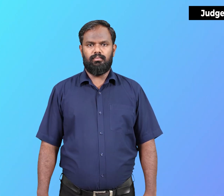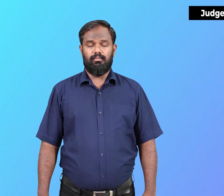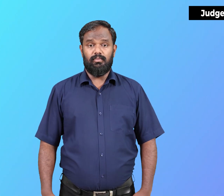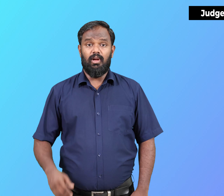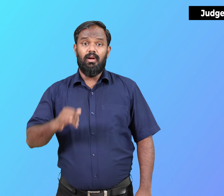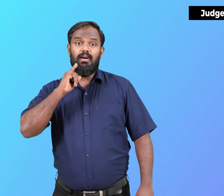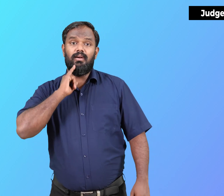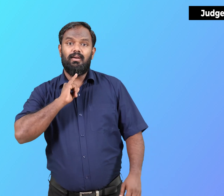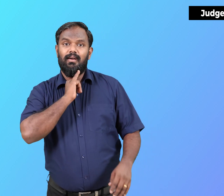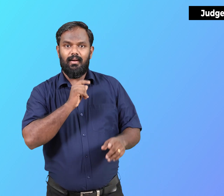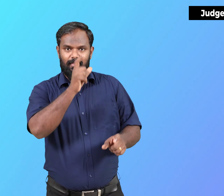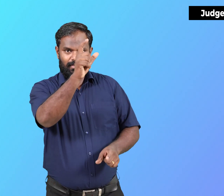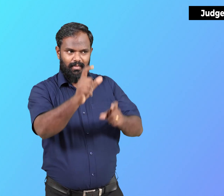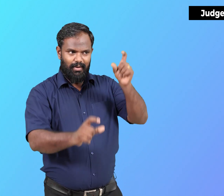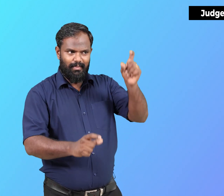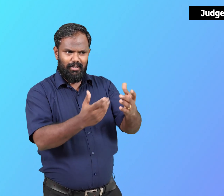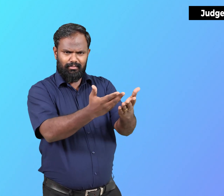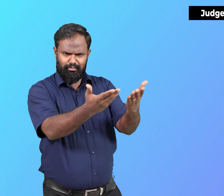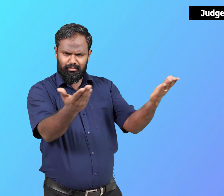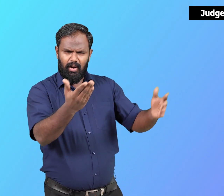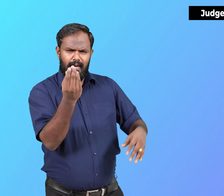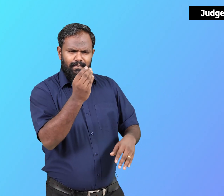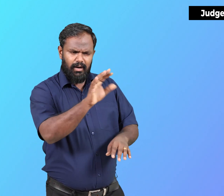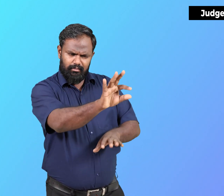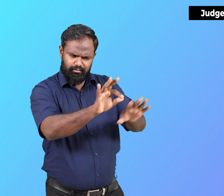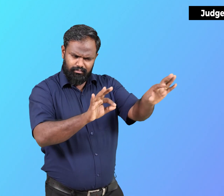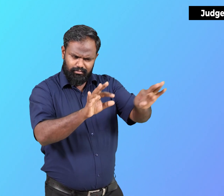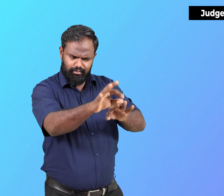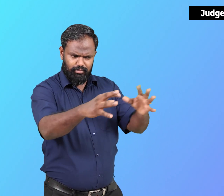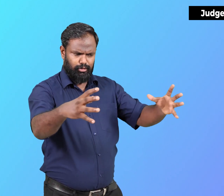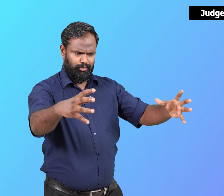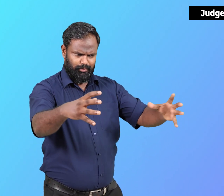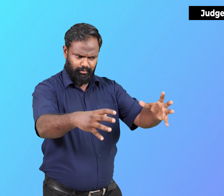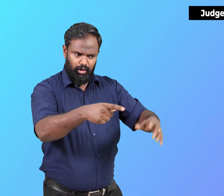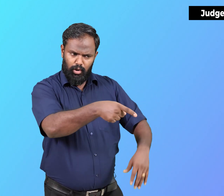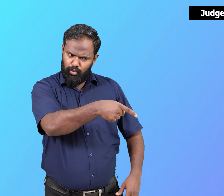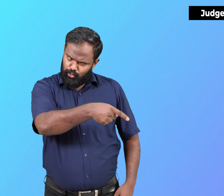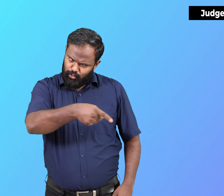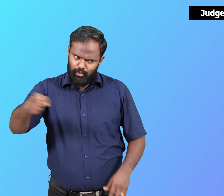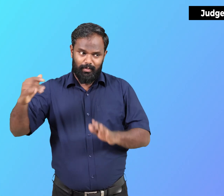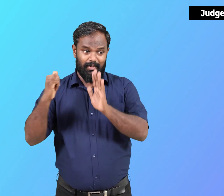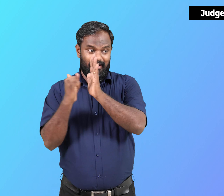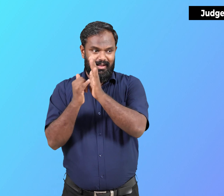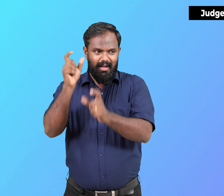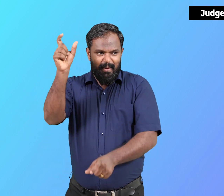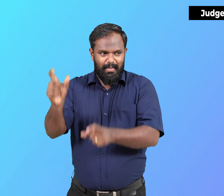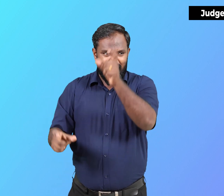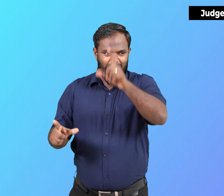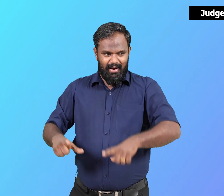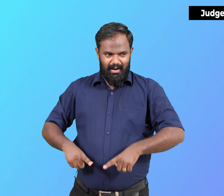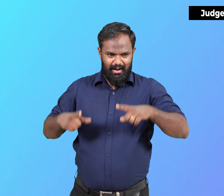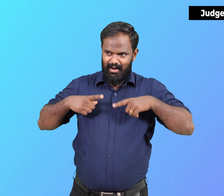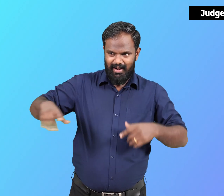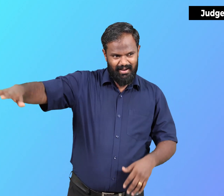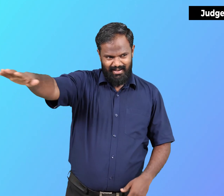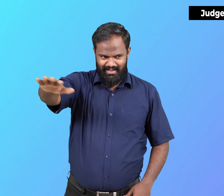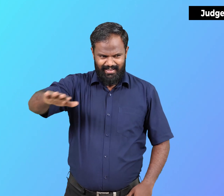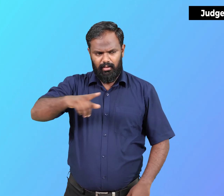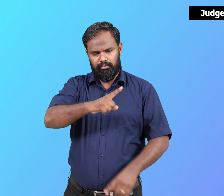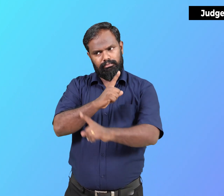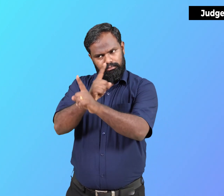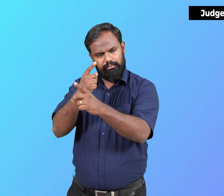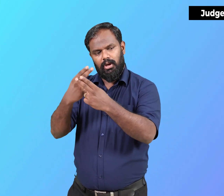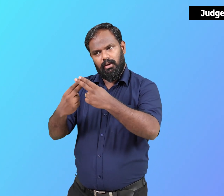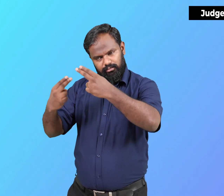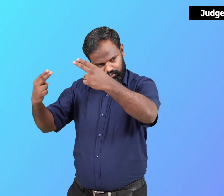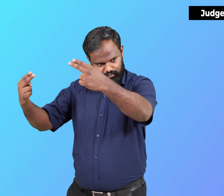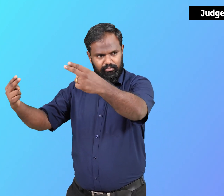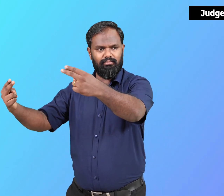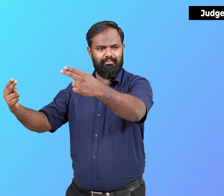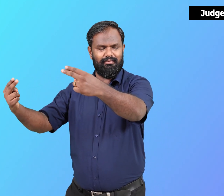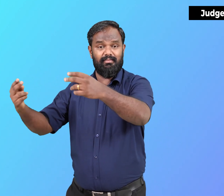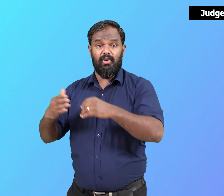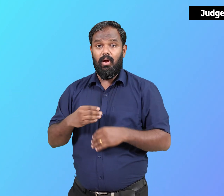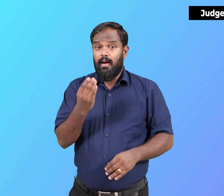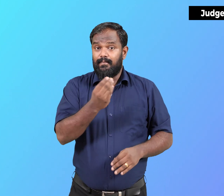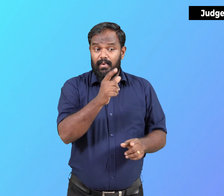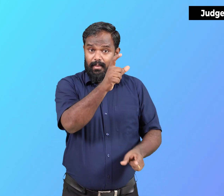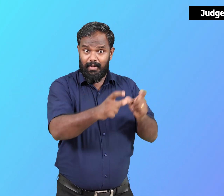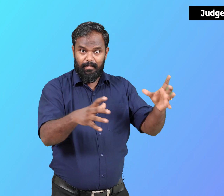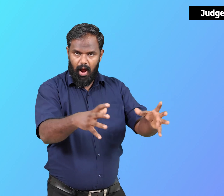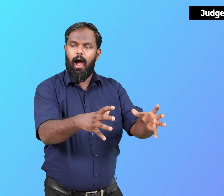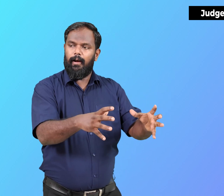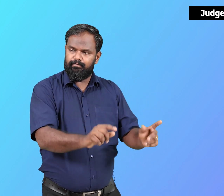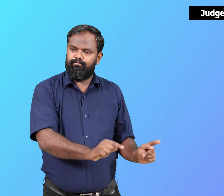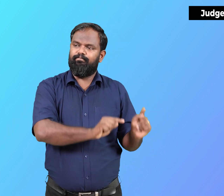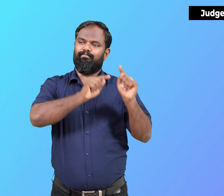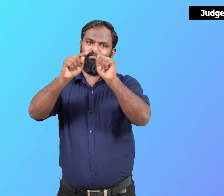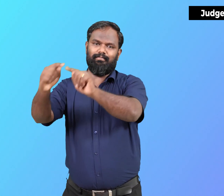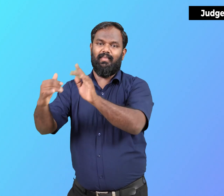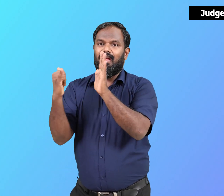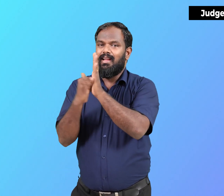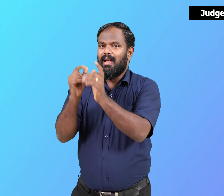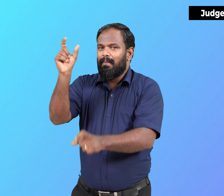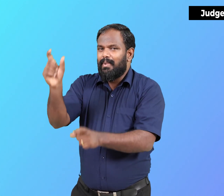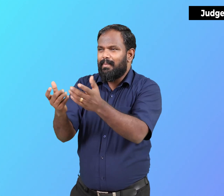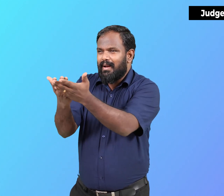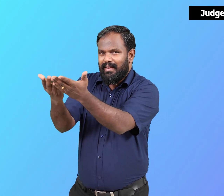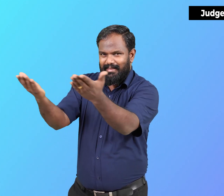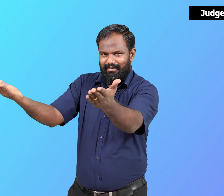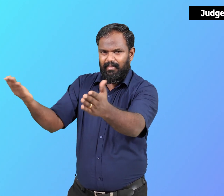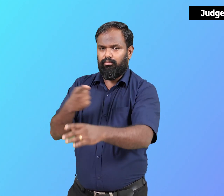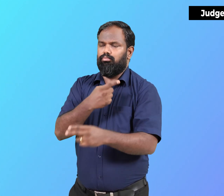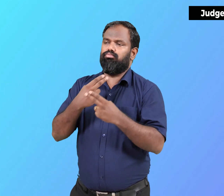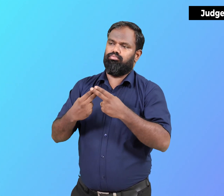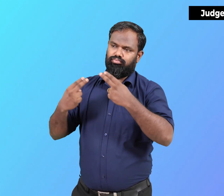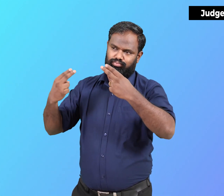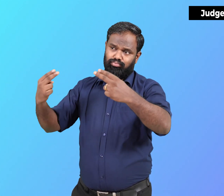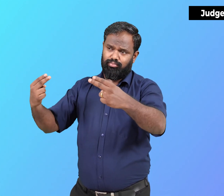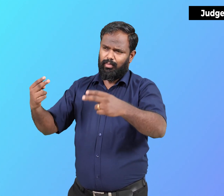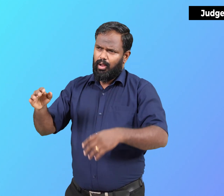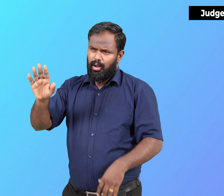They sent men to the tribe of Benjamin with this message: “What about this terrible thing that some of your men have done?